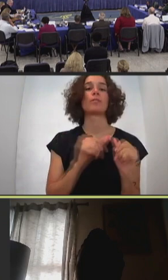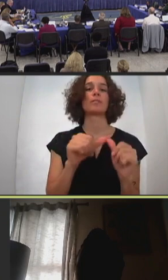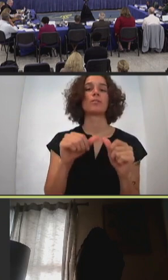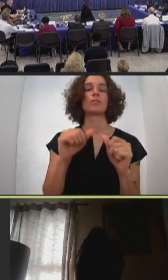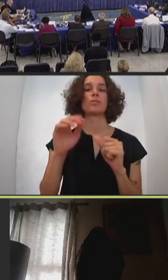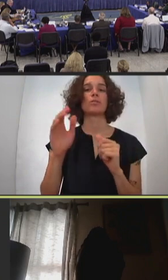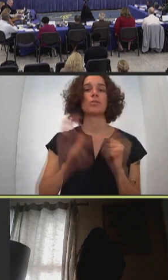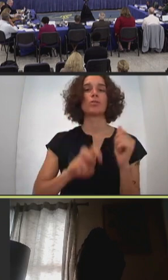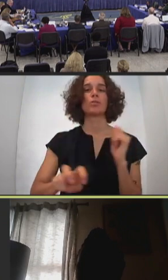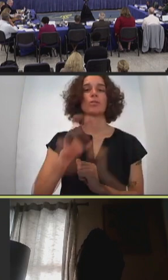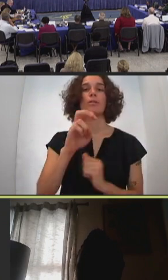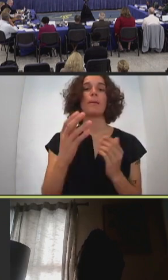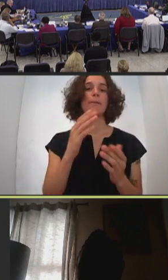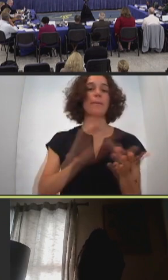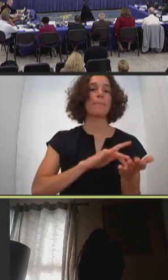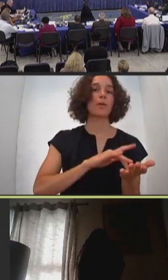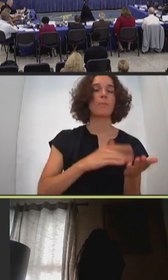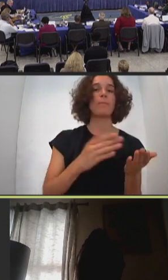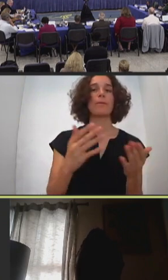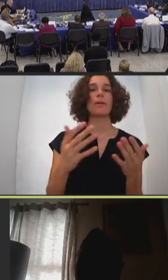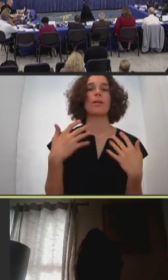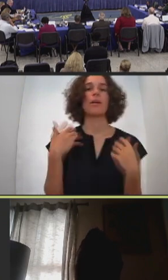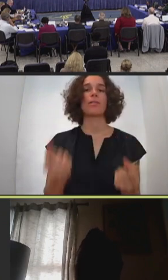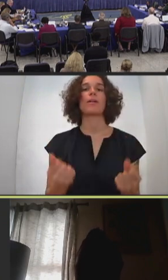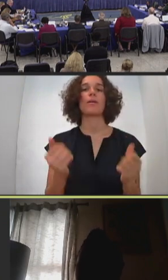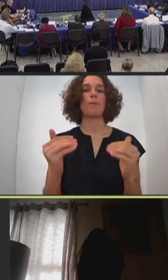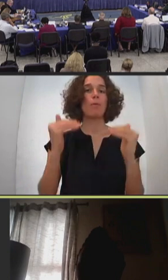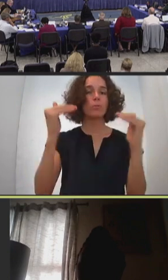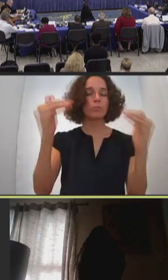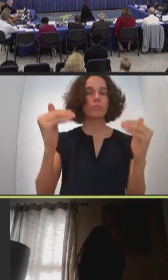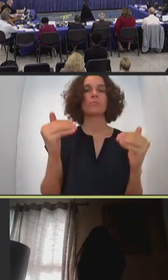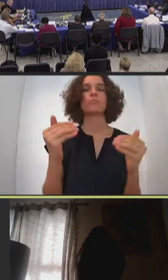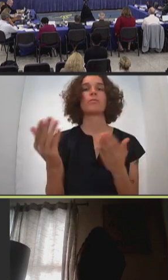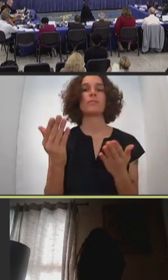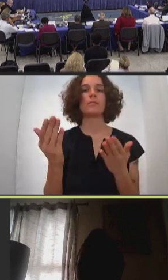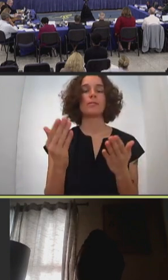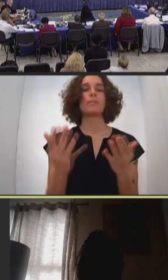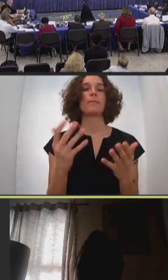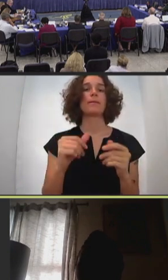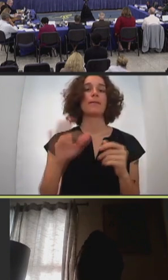promotion services, as well as care coordination for those who have chronic conditions.